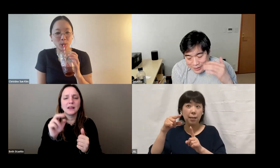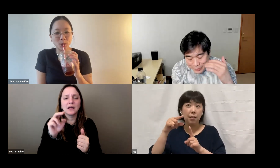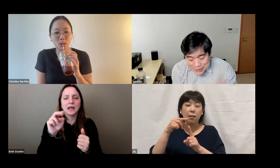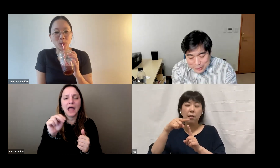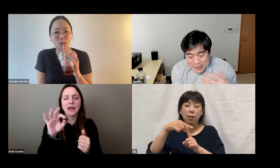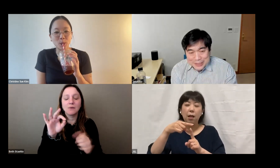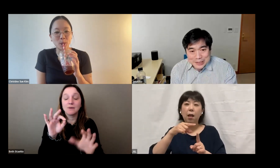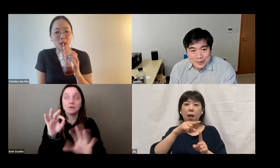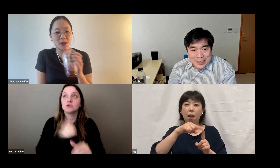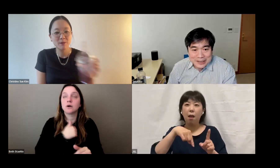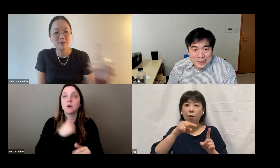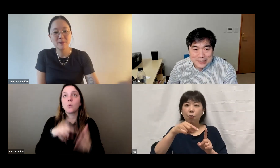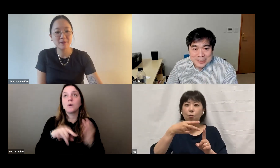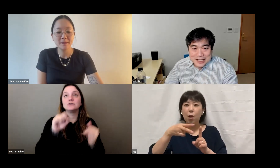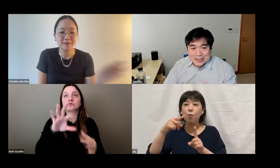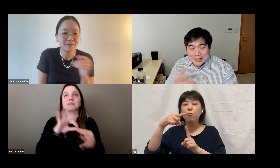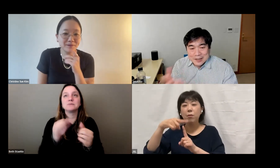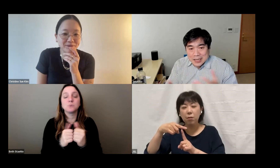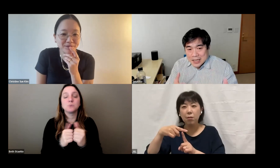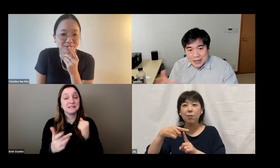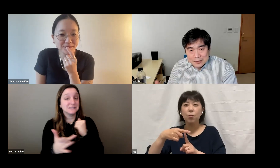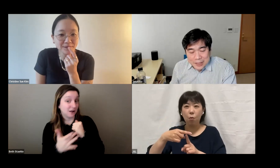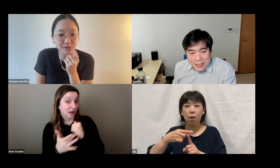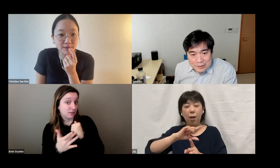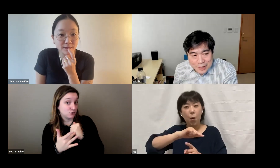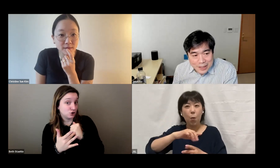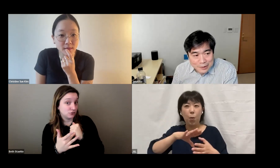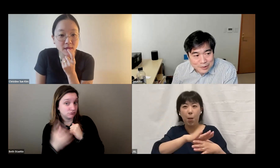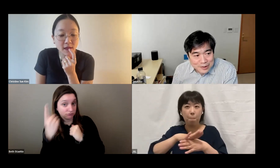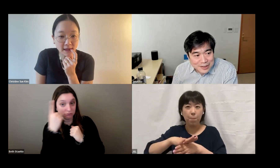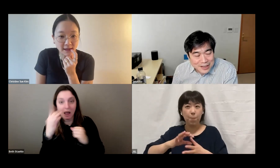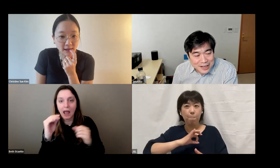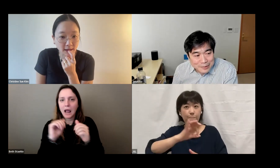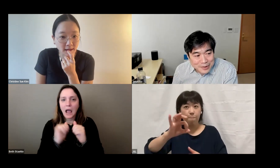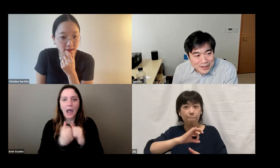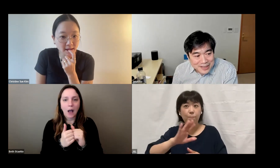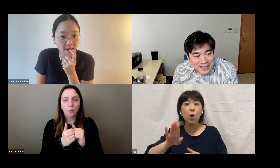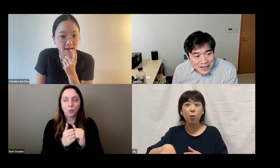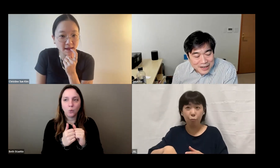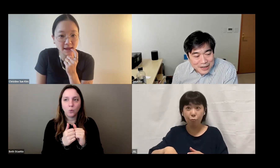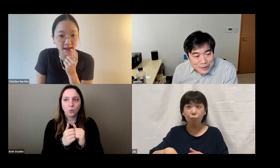what is your relationship with technology and how are you